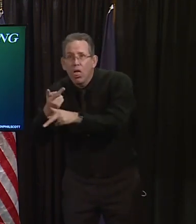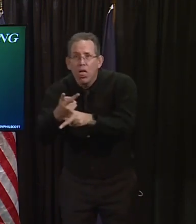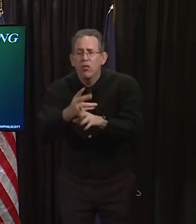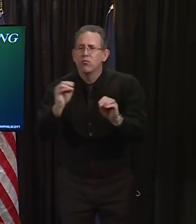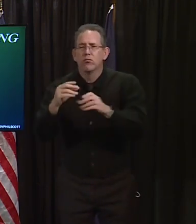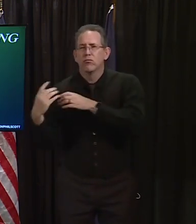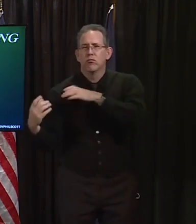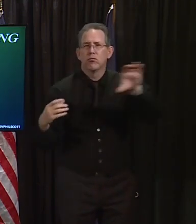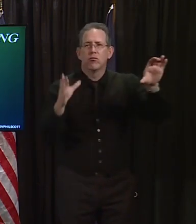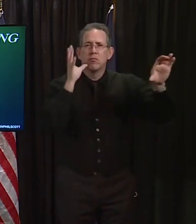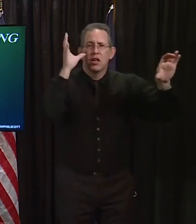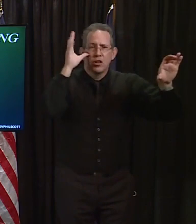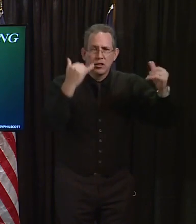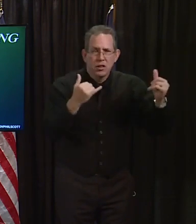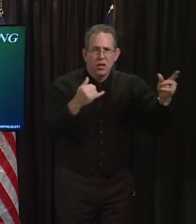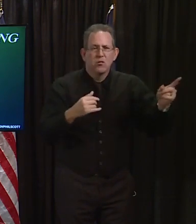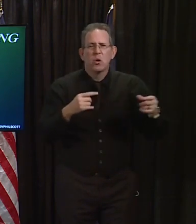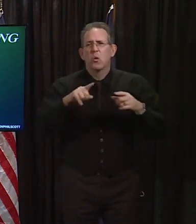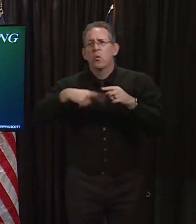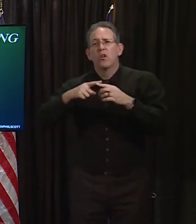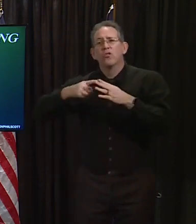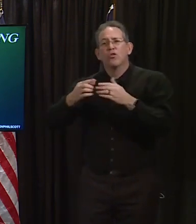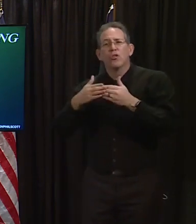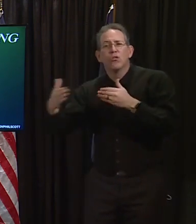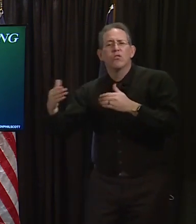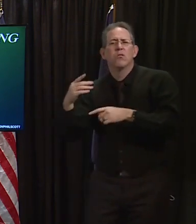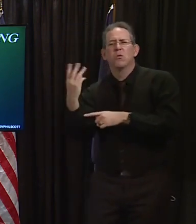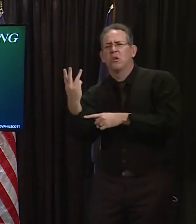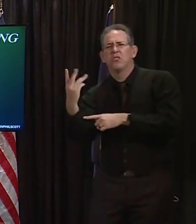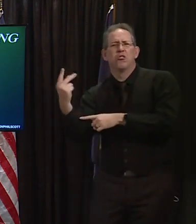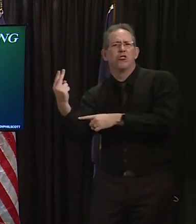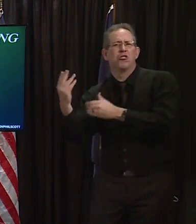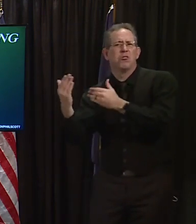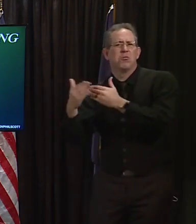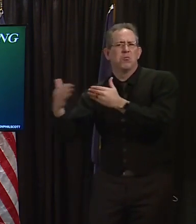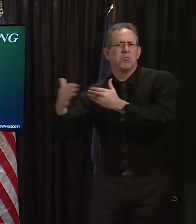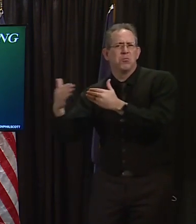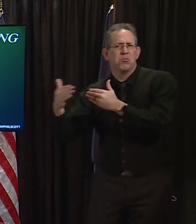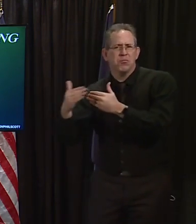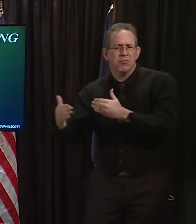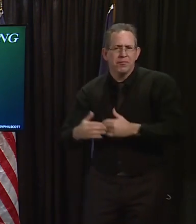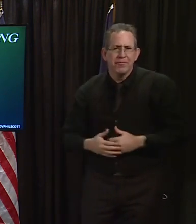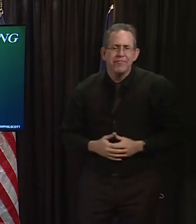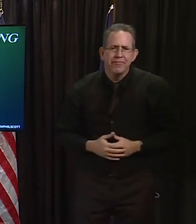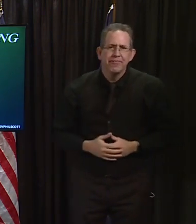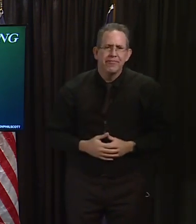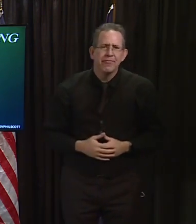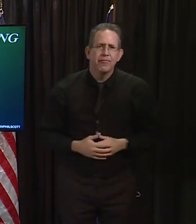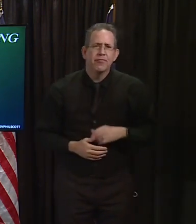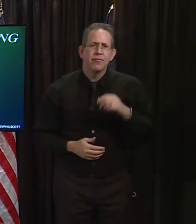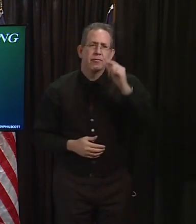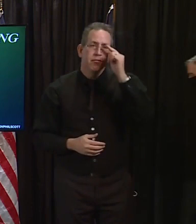Our next steps will be to update our guidance documents and related communications tools for schools such as the letter templates they use to